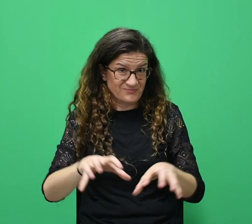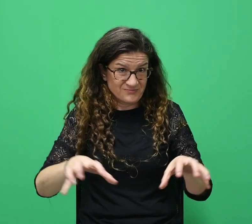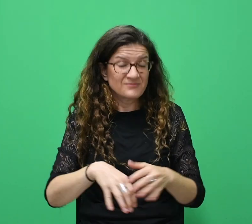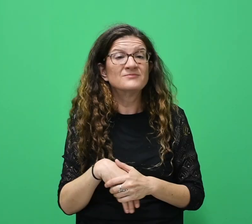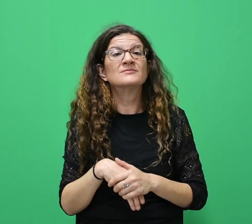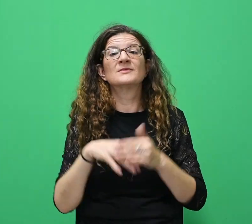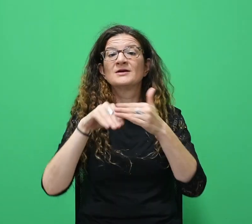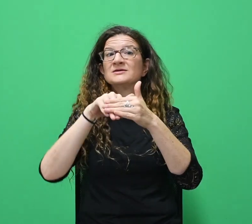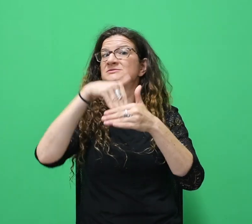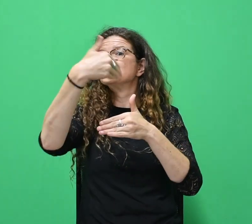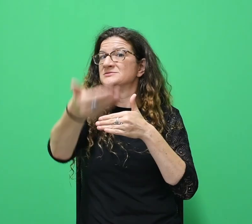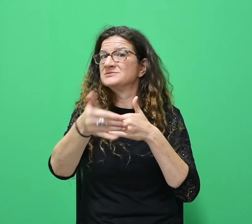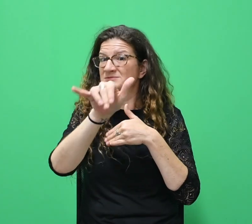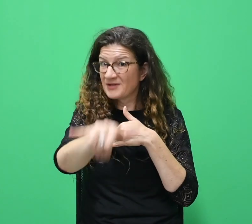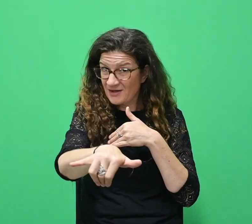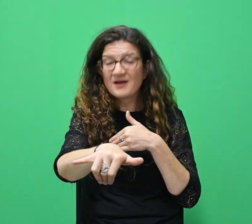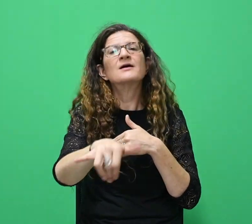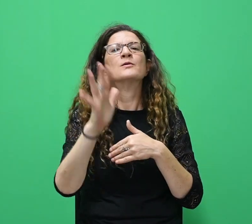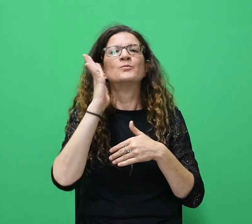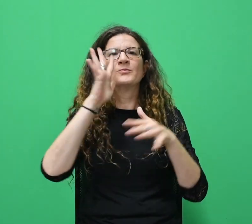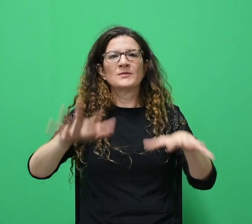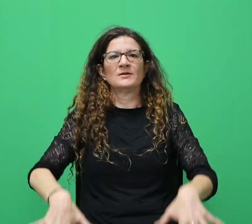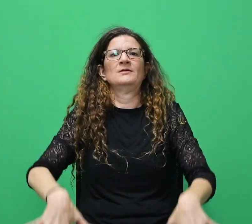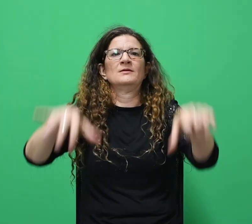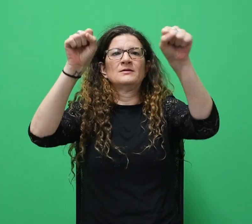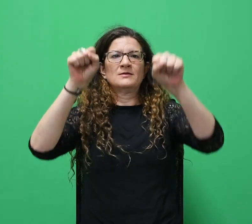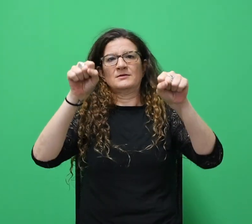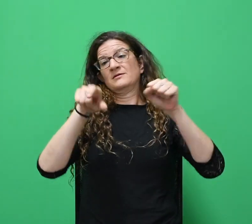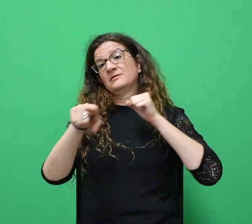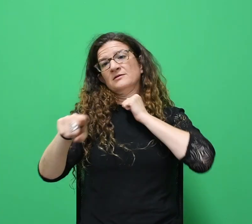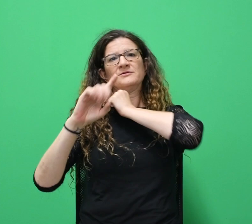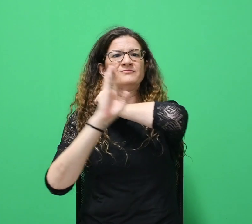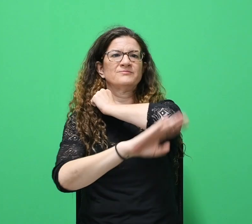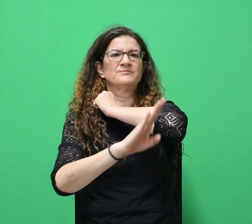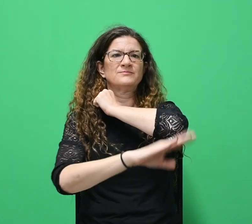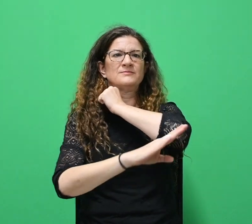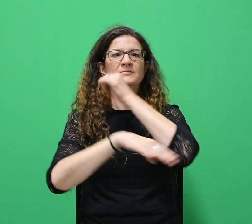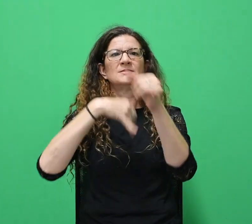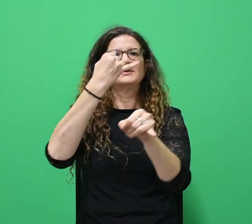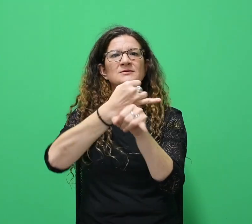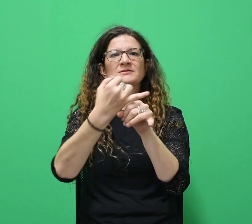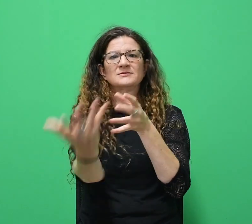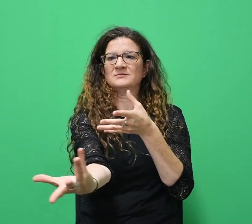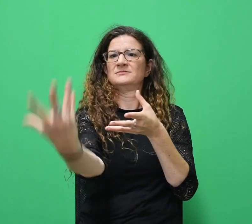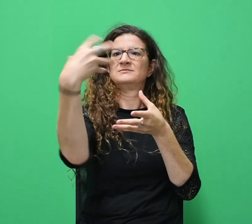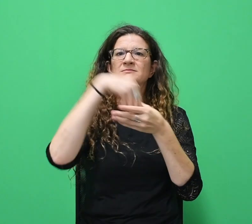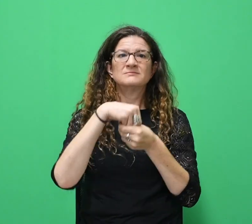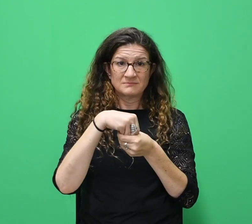After that, we will host this fall for community engagement.